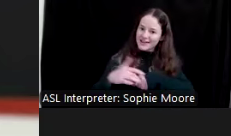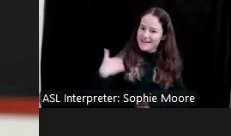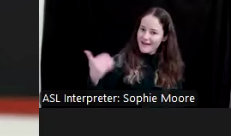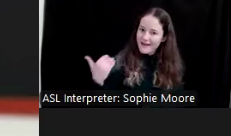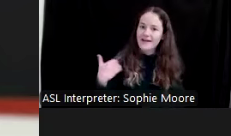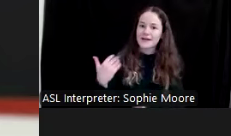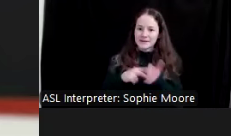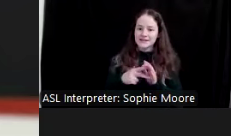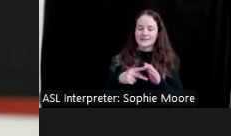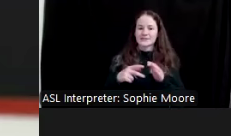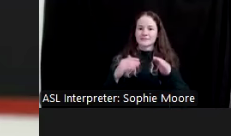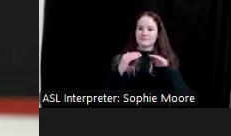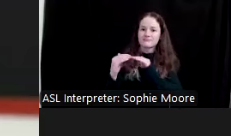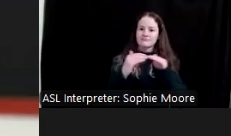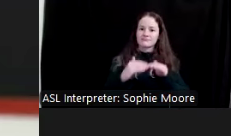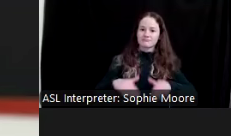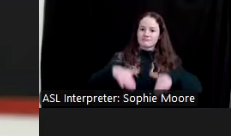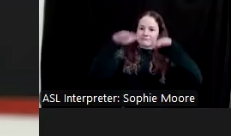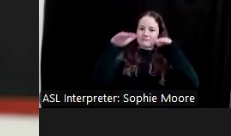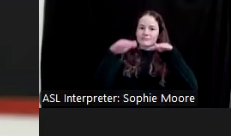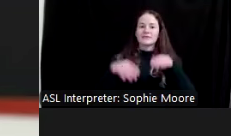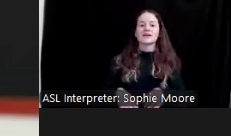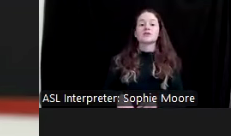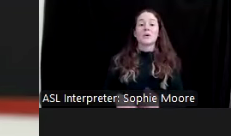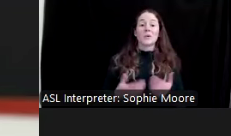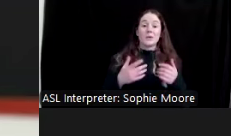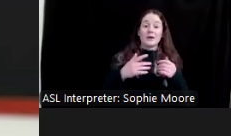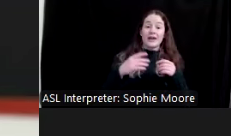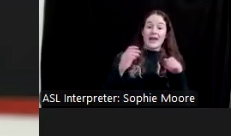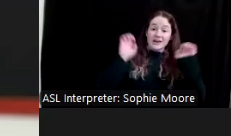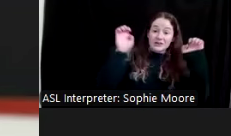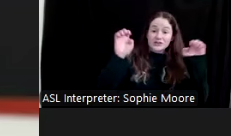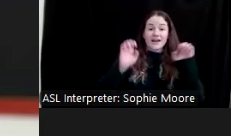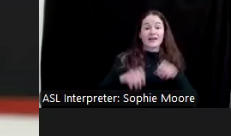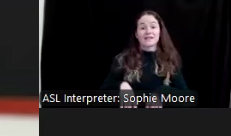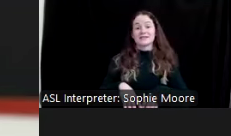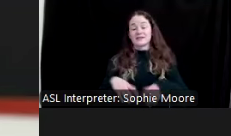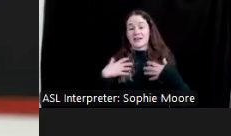wellness, mentoring, which is definitely what this kiddo on the on the right is getting. And then maybe anything else